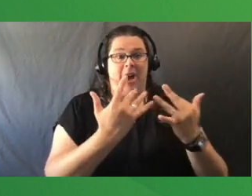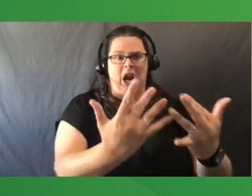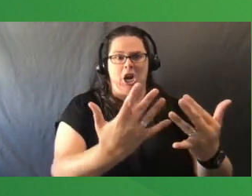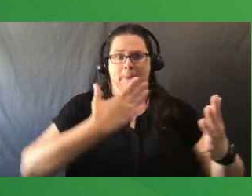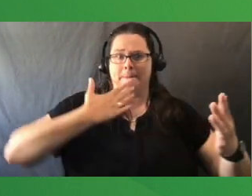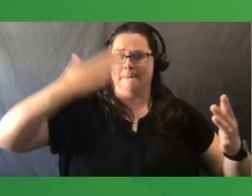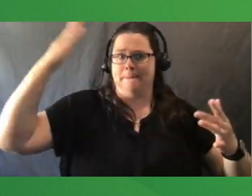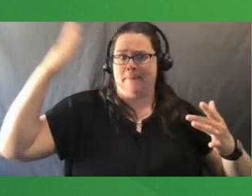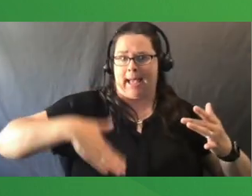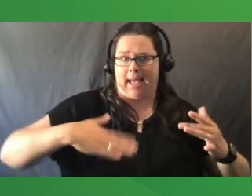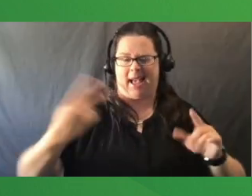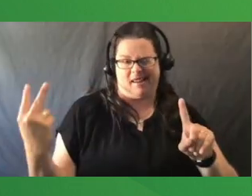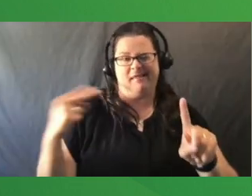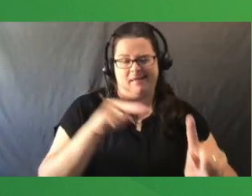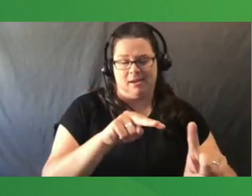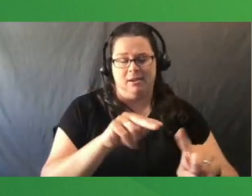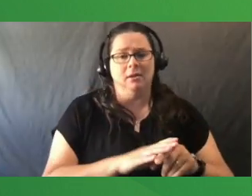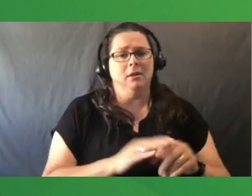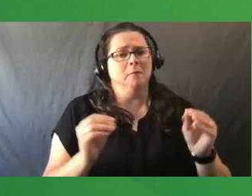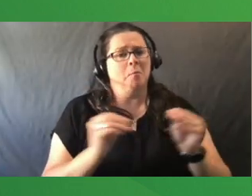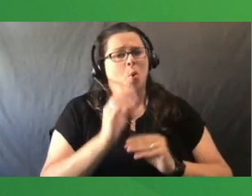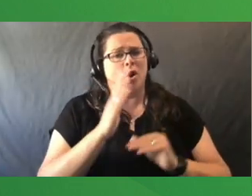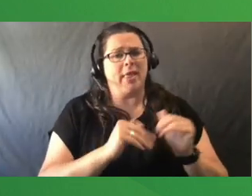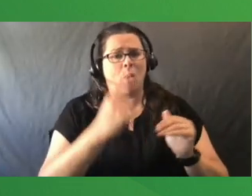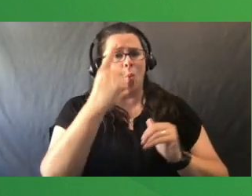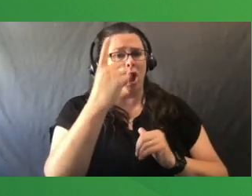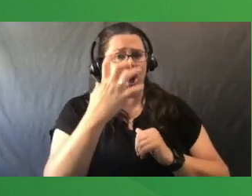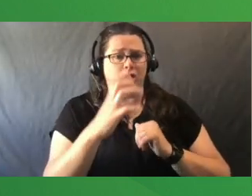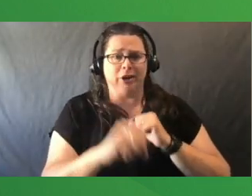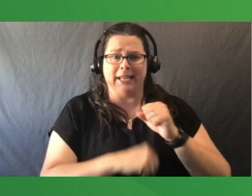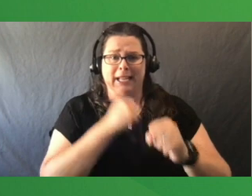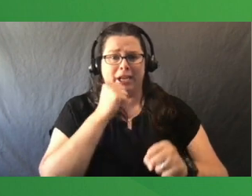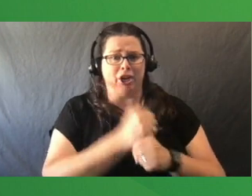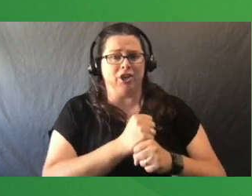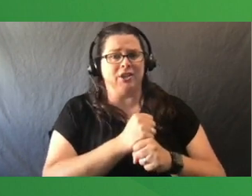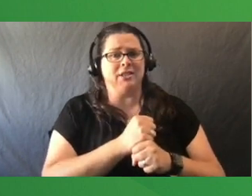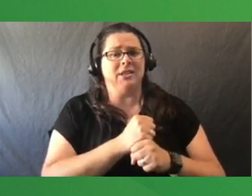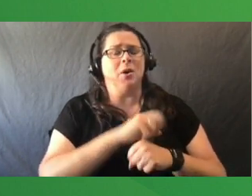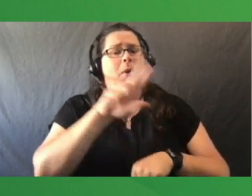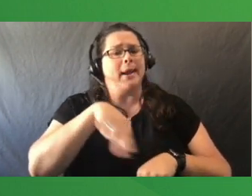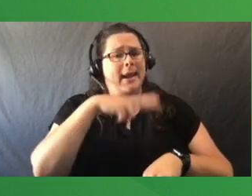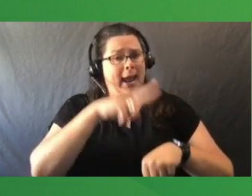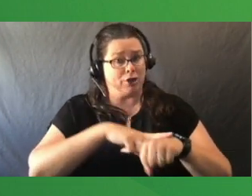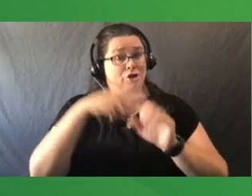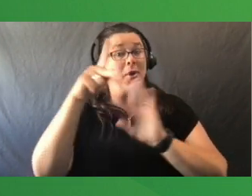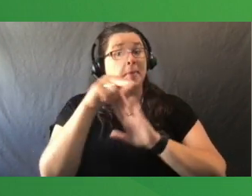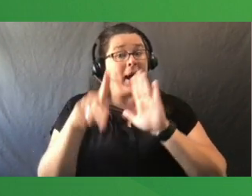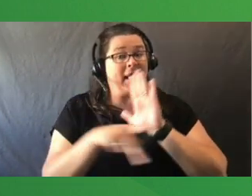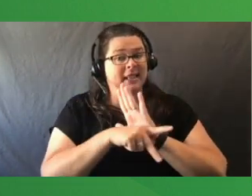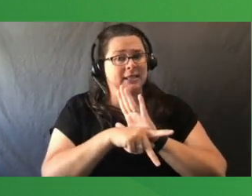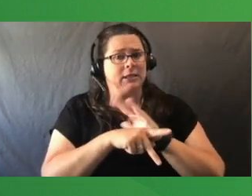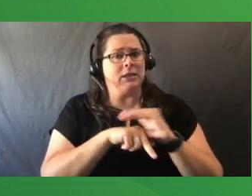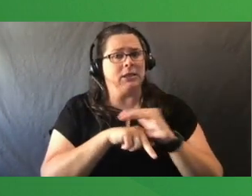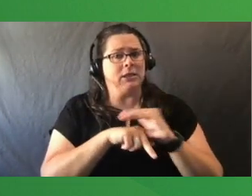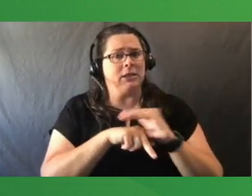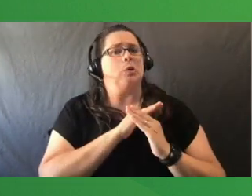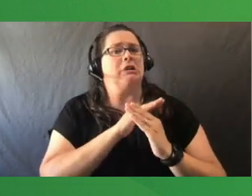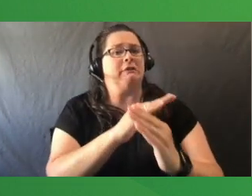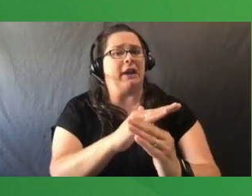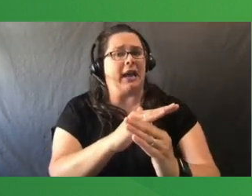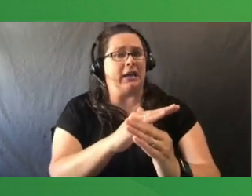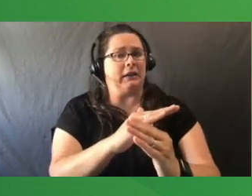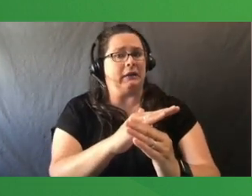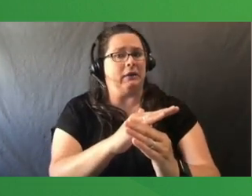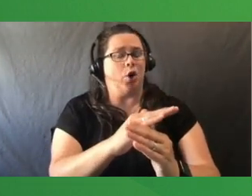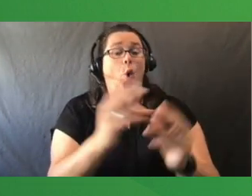For more than a century, it was national policy to try to prevent or quickly extinguish all